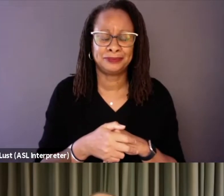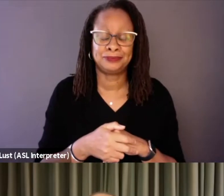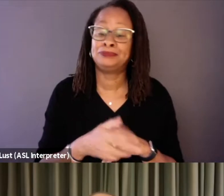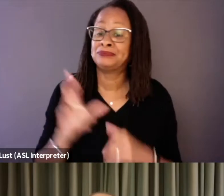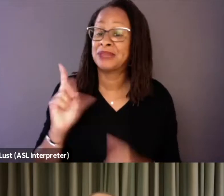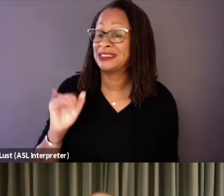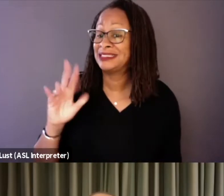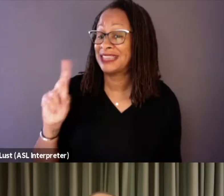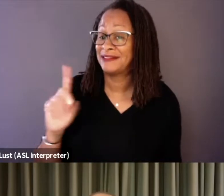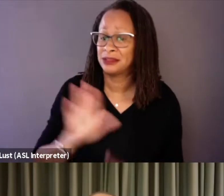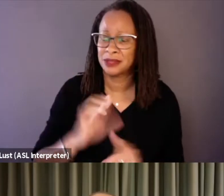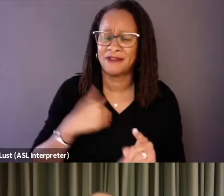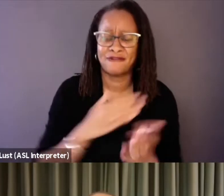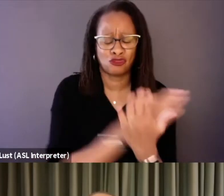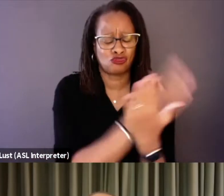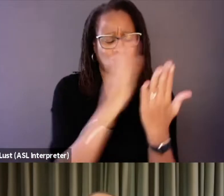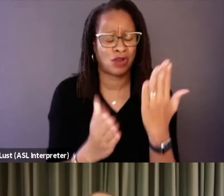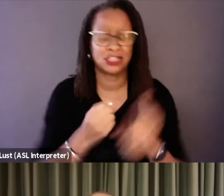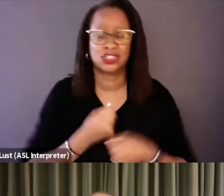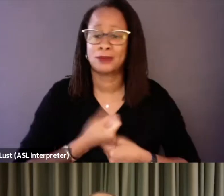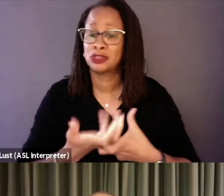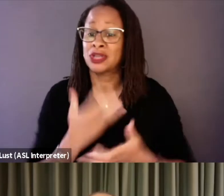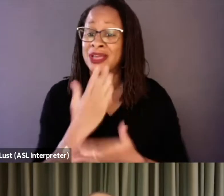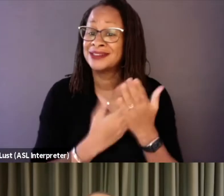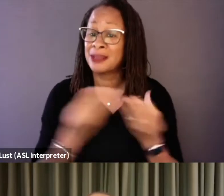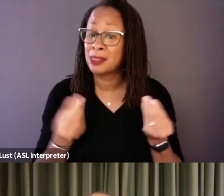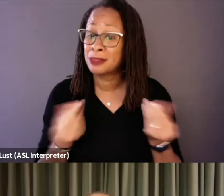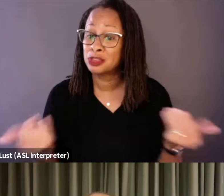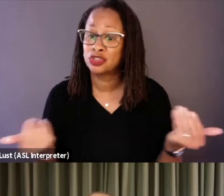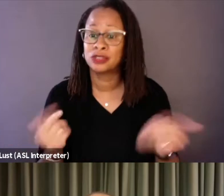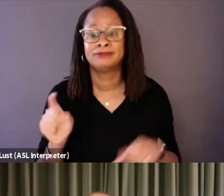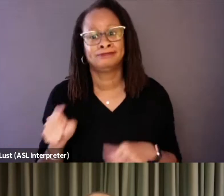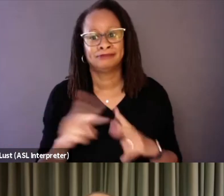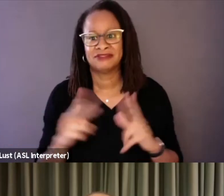So like, while some of the material was deep and dark,